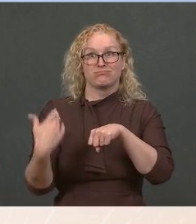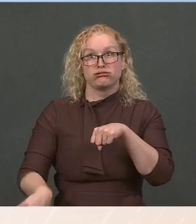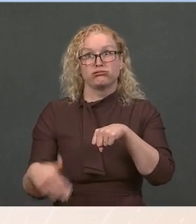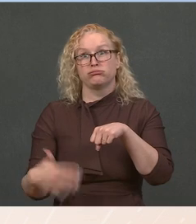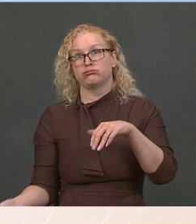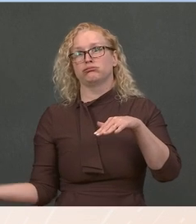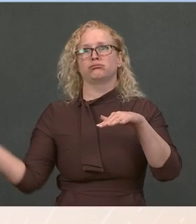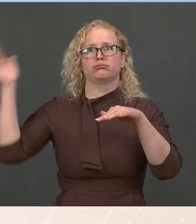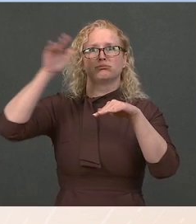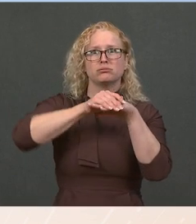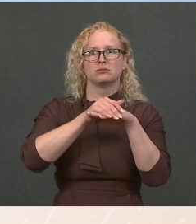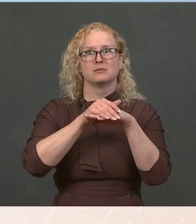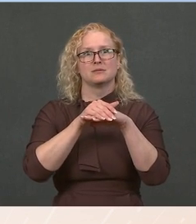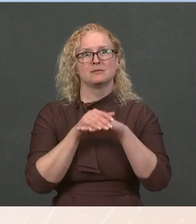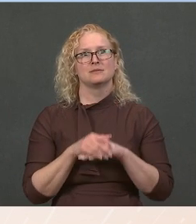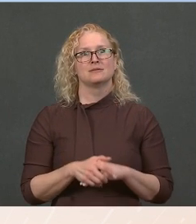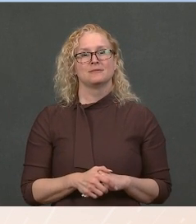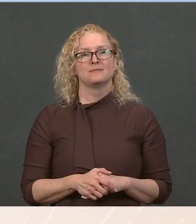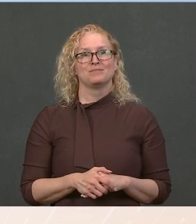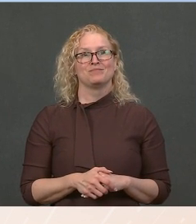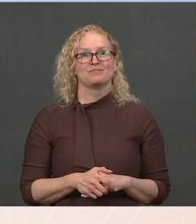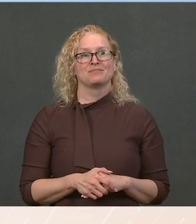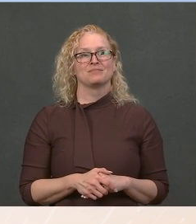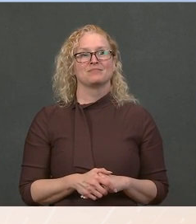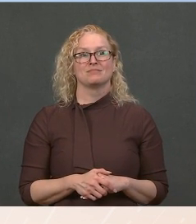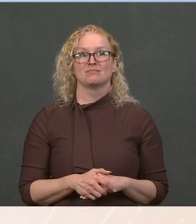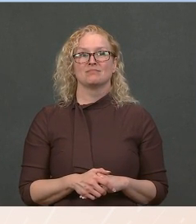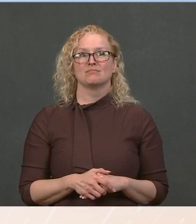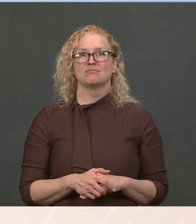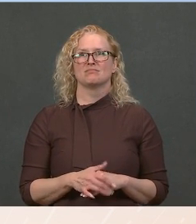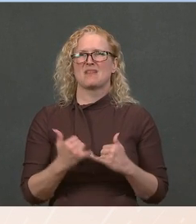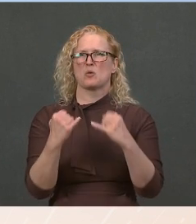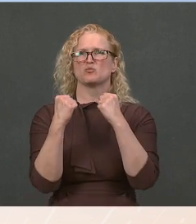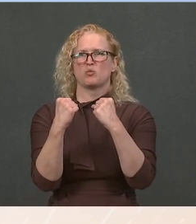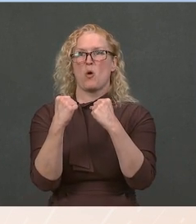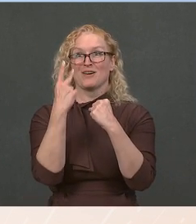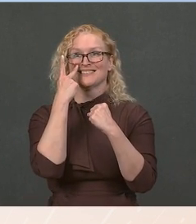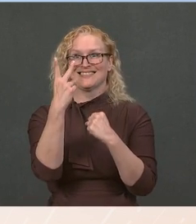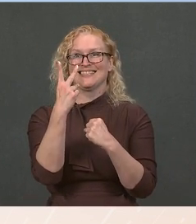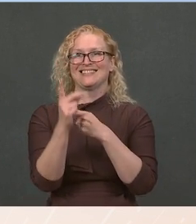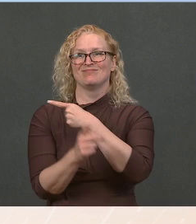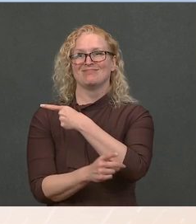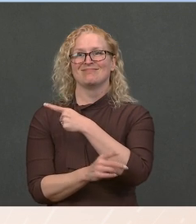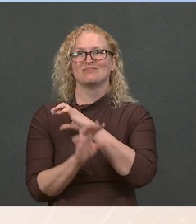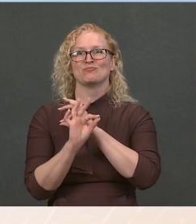to weather the challenges posed by this virus, more Americans are going back to work,